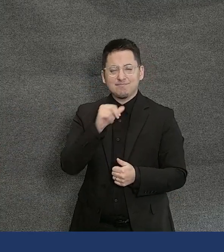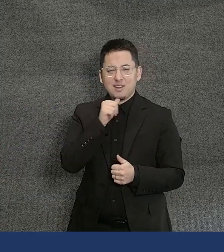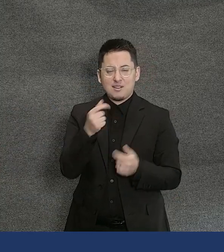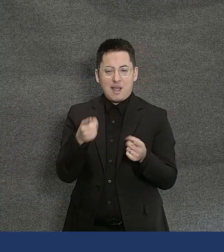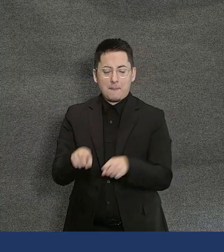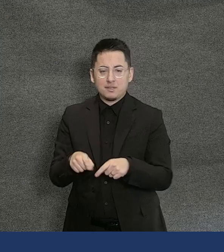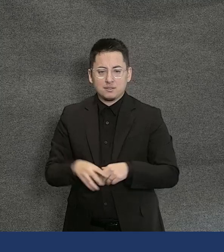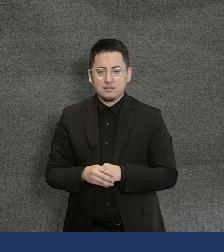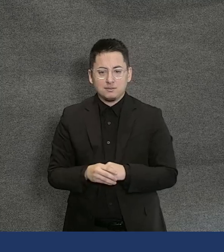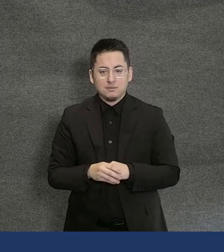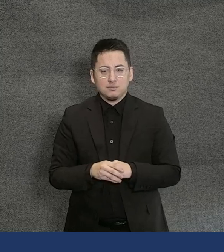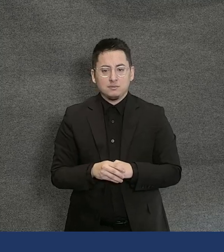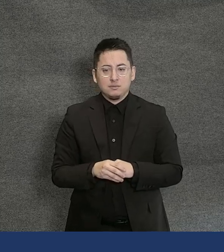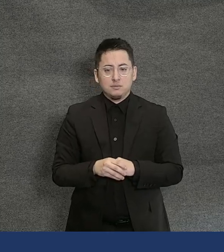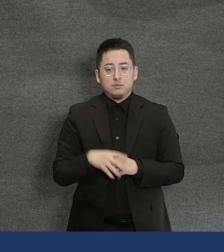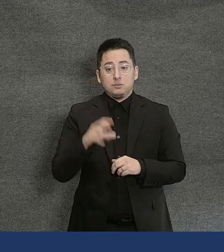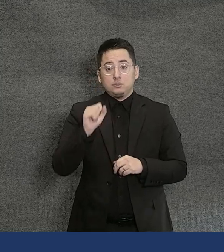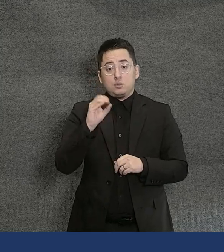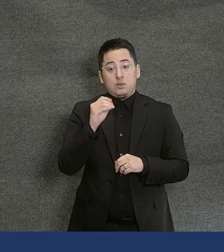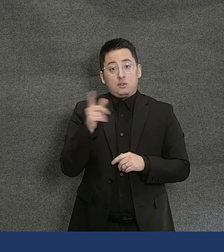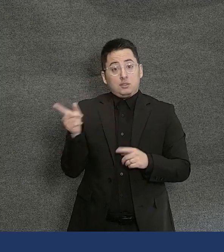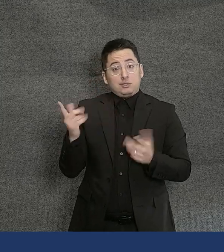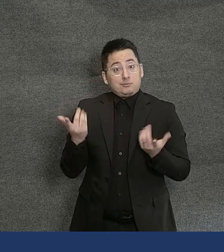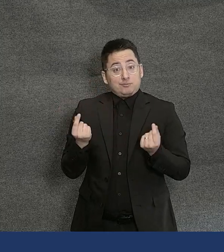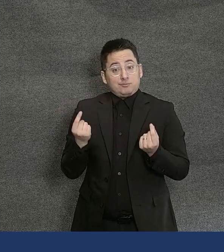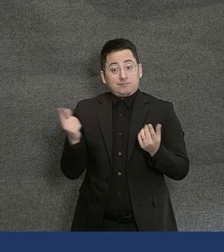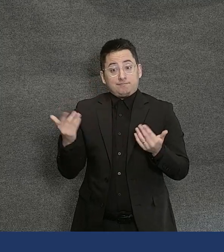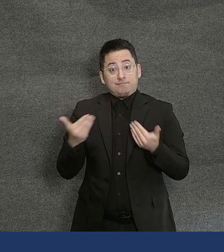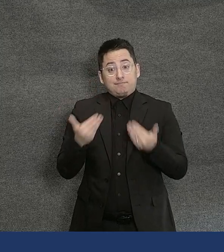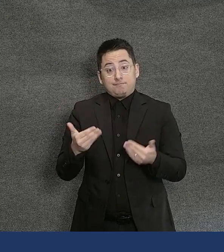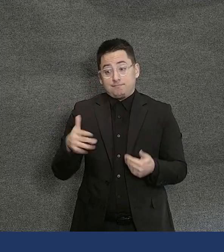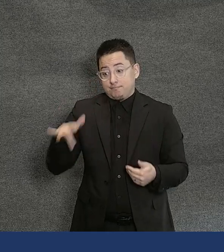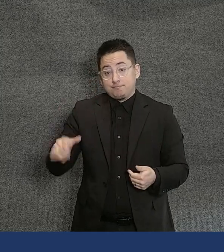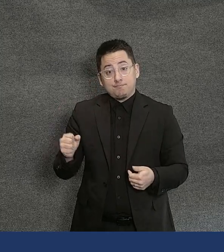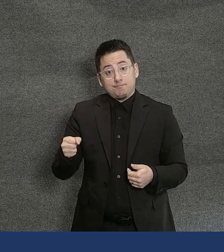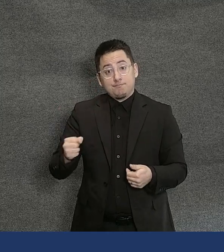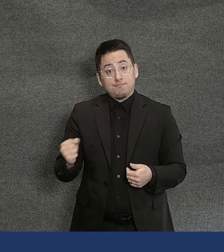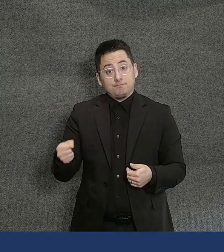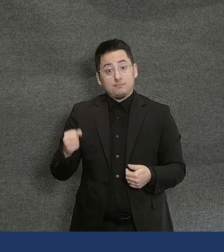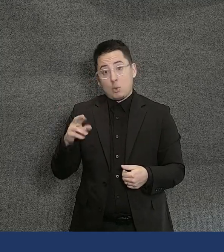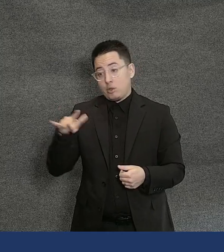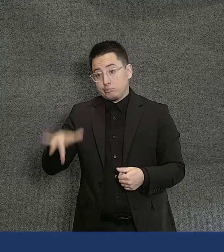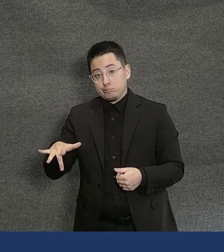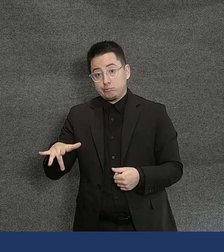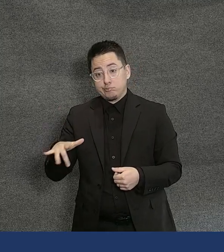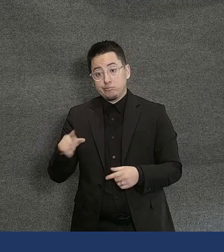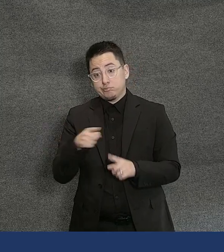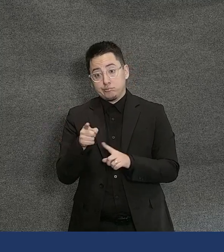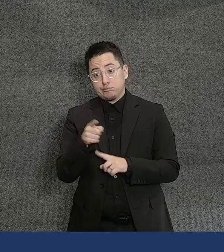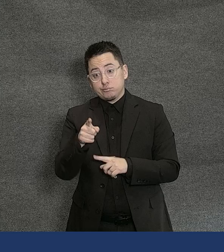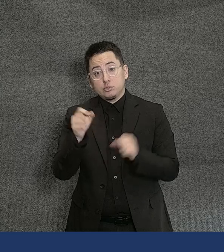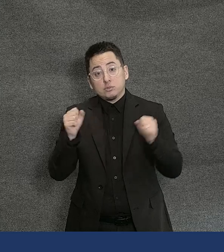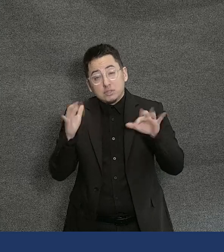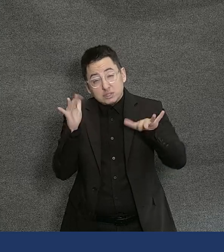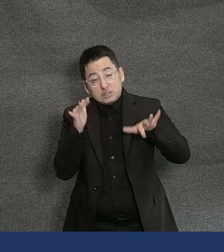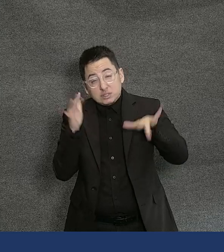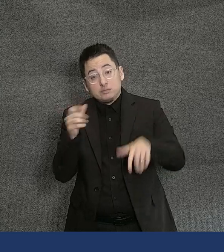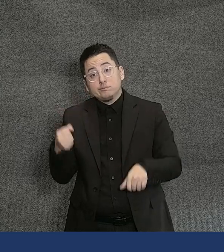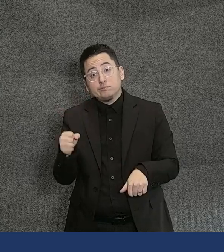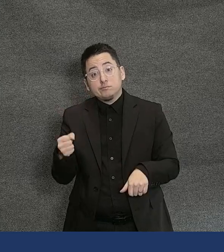She didn't live too far away, but had to motor home in her wheelchair in the falling snow.